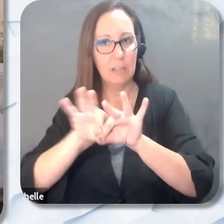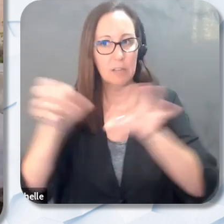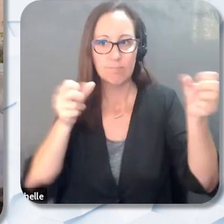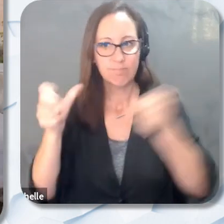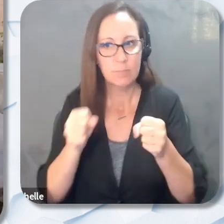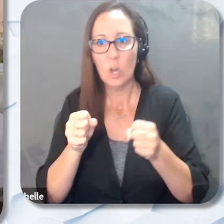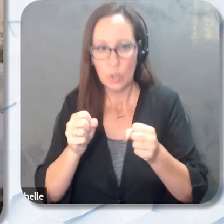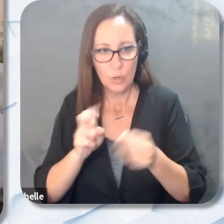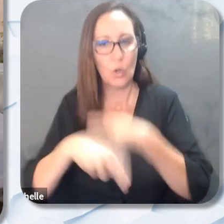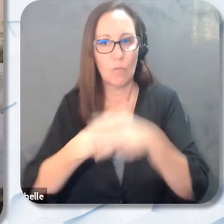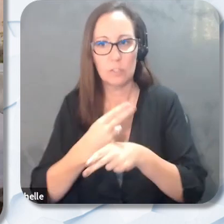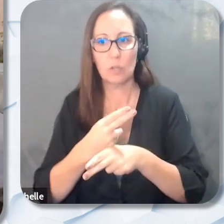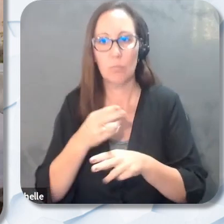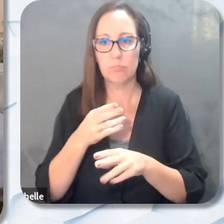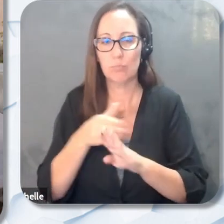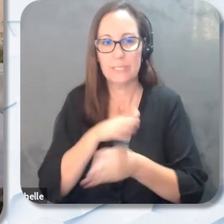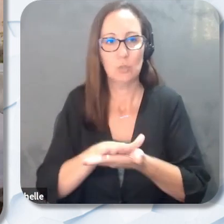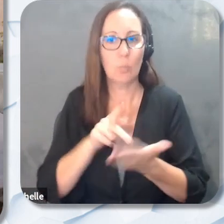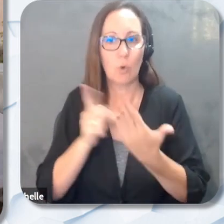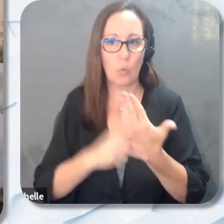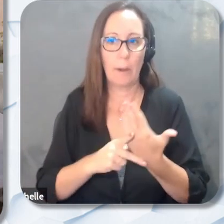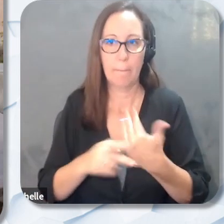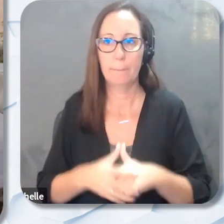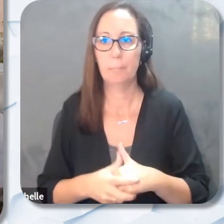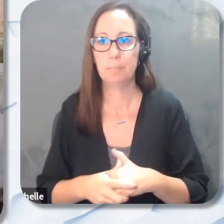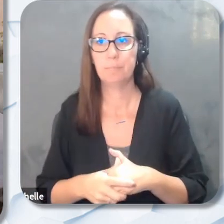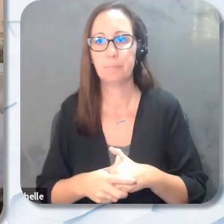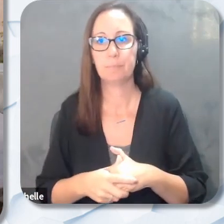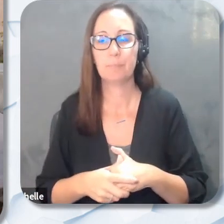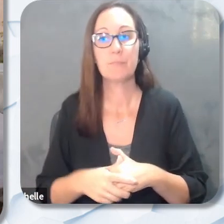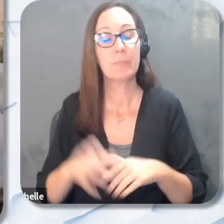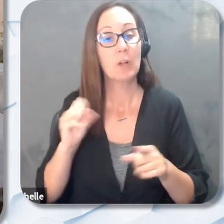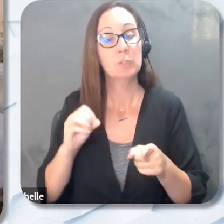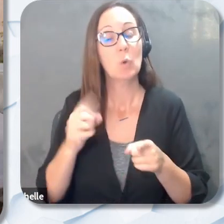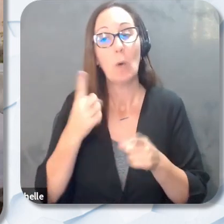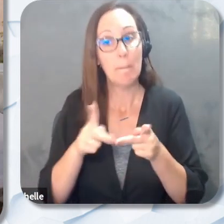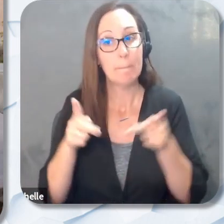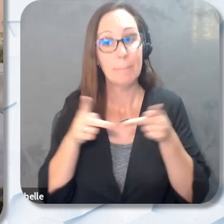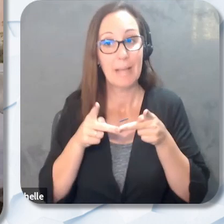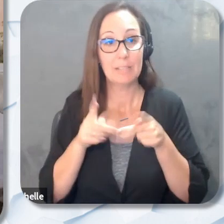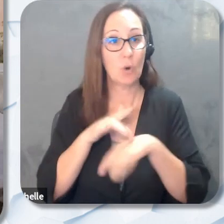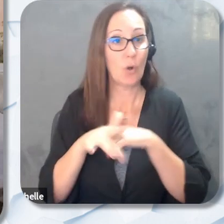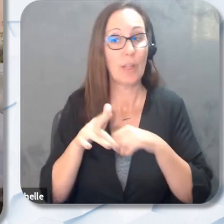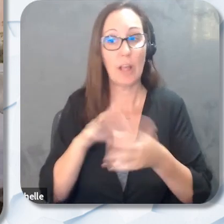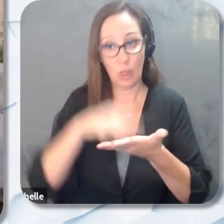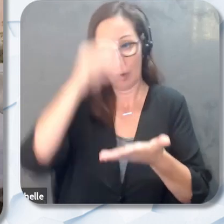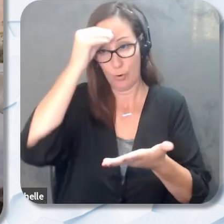preschool program next. So one place where early learning is a very visible part of the district